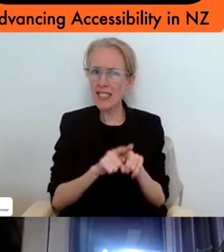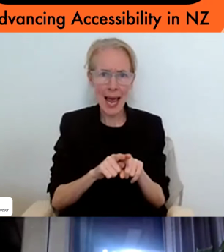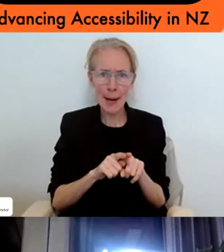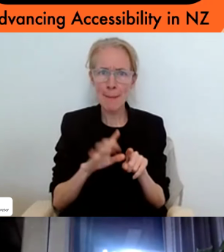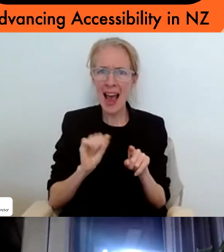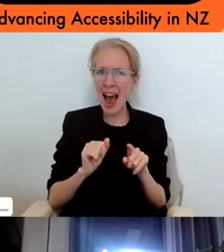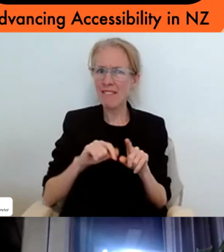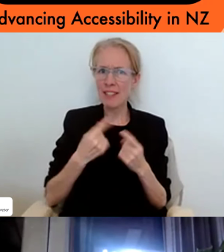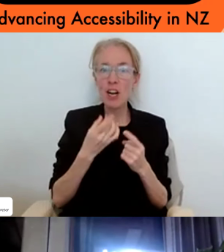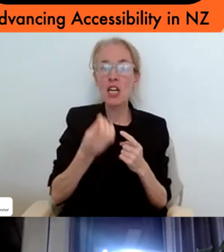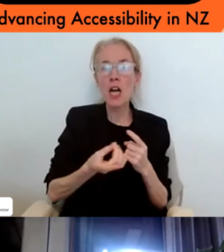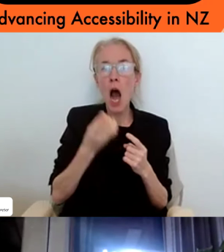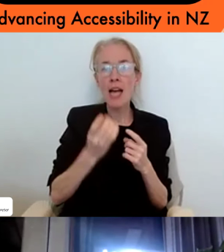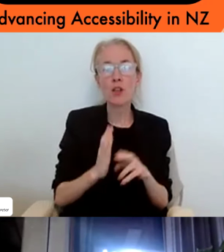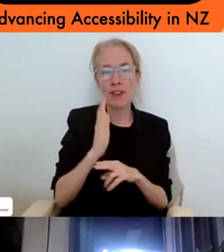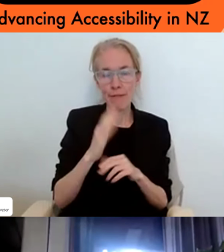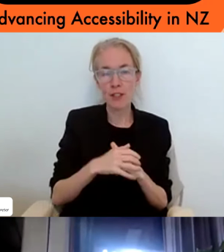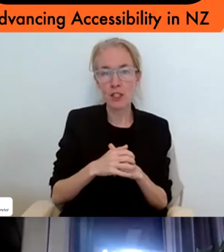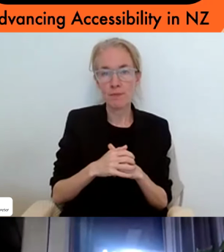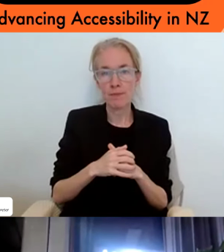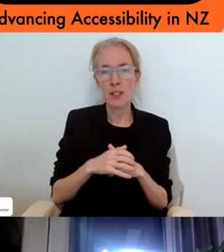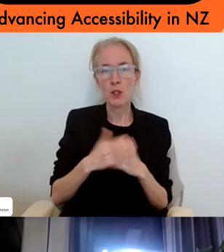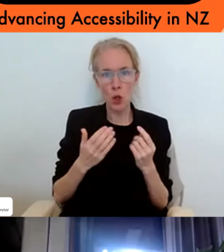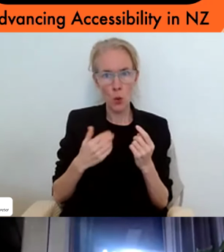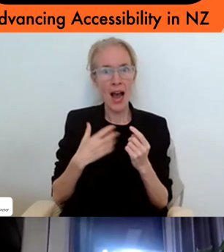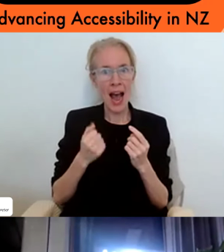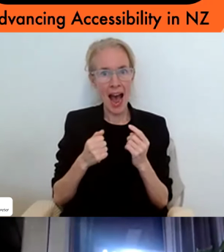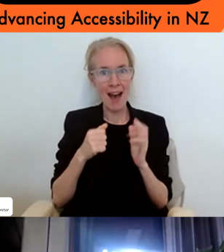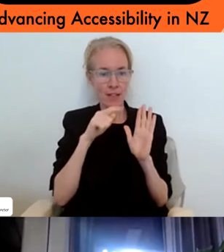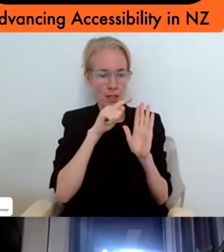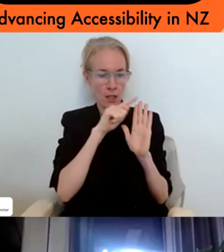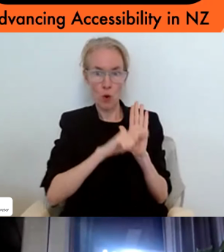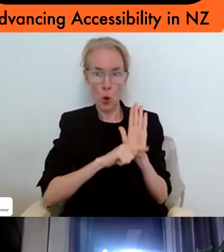lift, we're talking proper lifts that comply with NZS 4121 -- hopefully